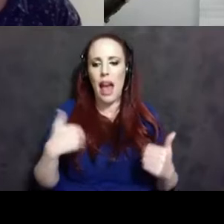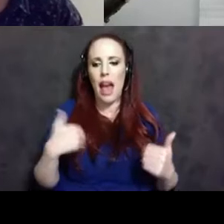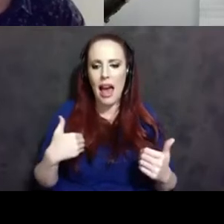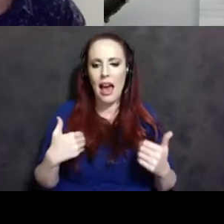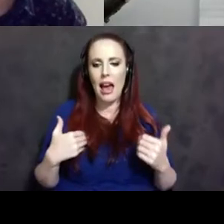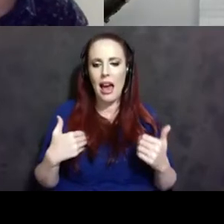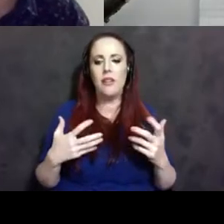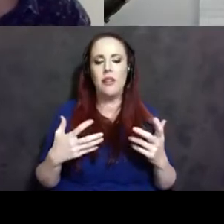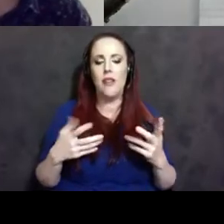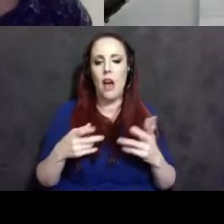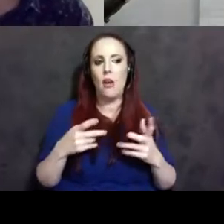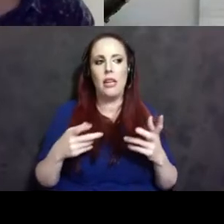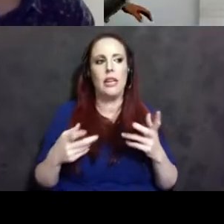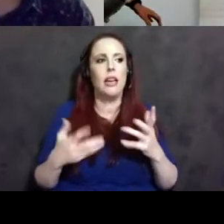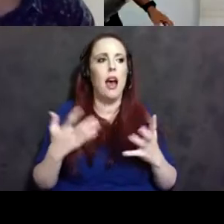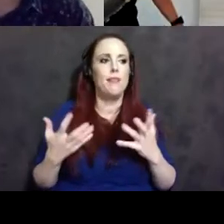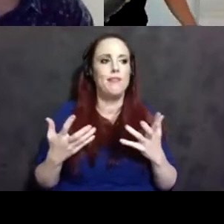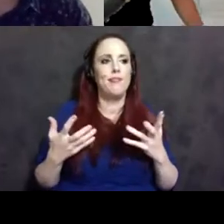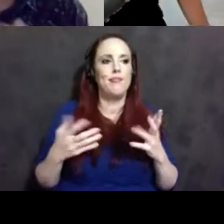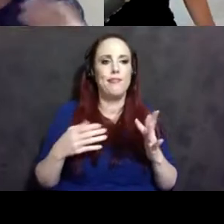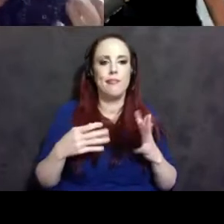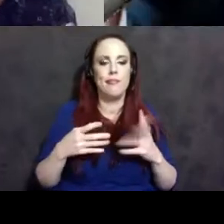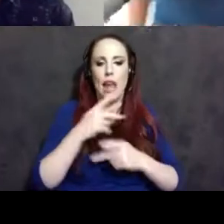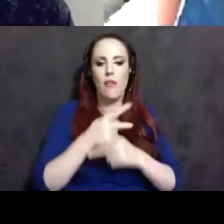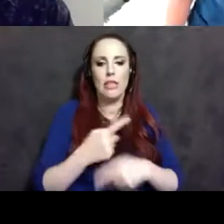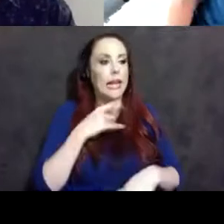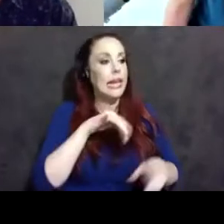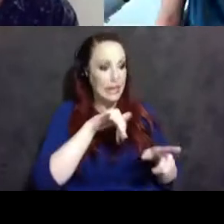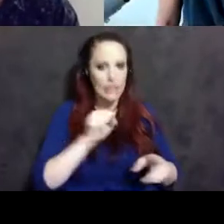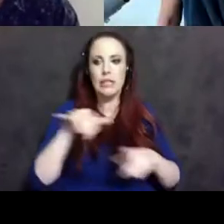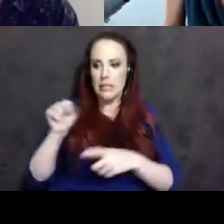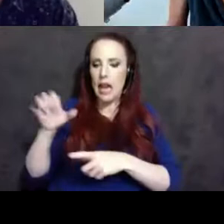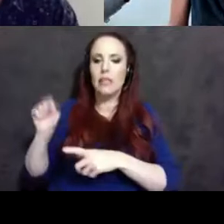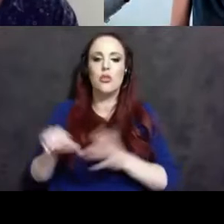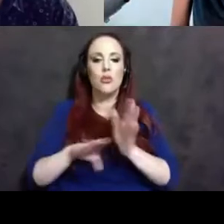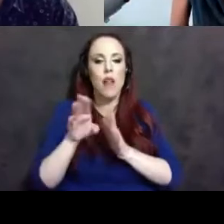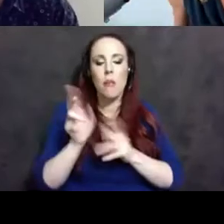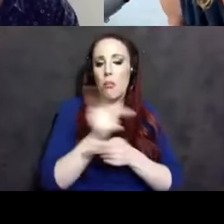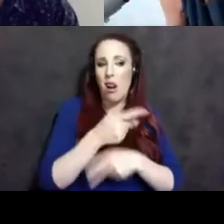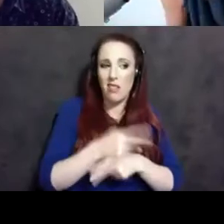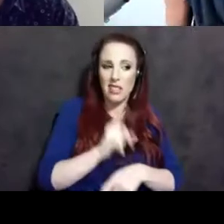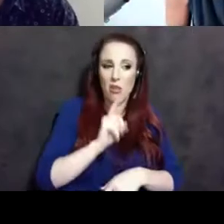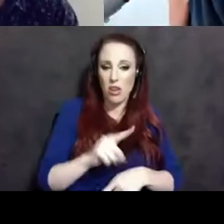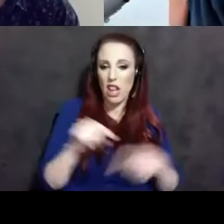as a designer and saying yes to build products that are harmful for a certain type of people.